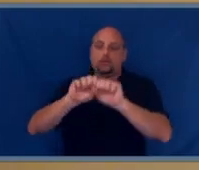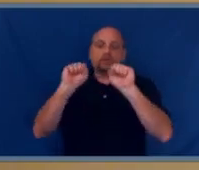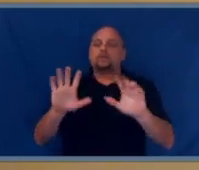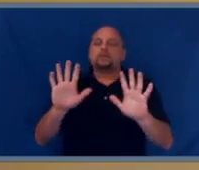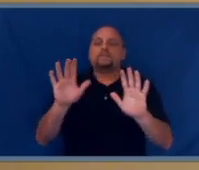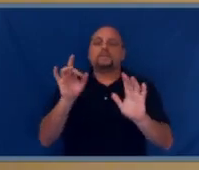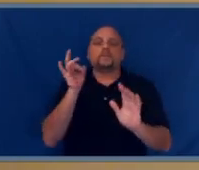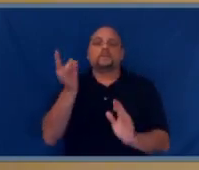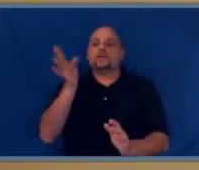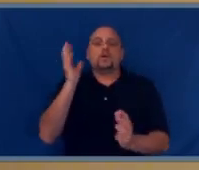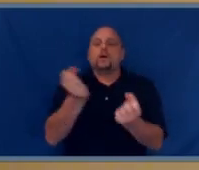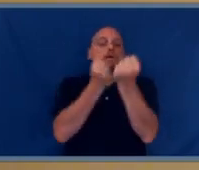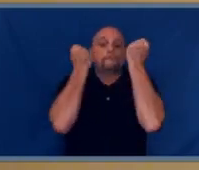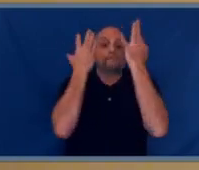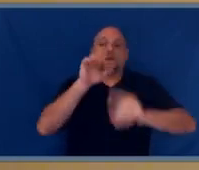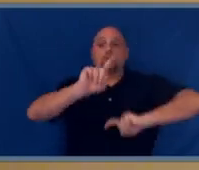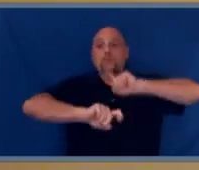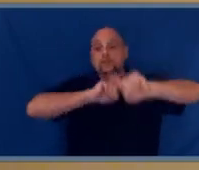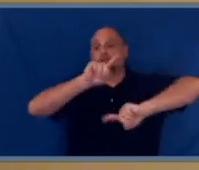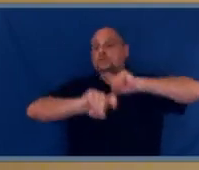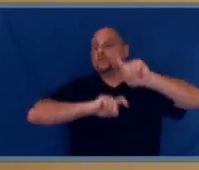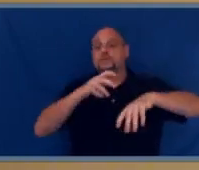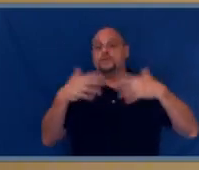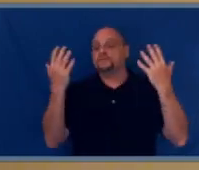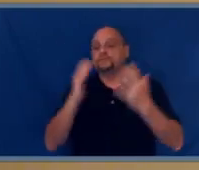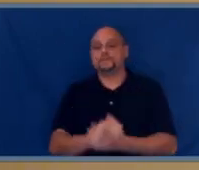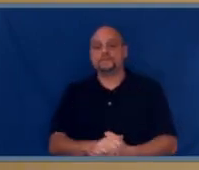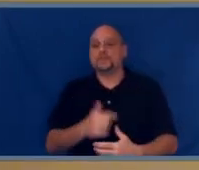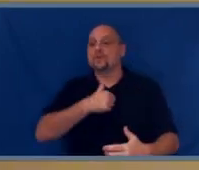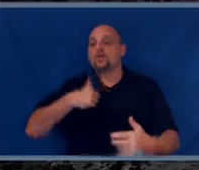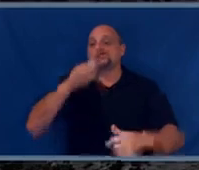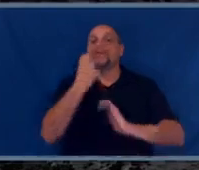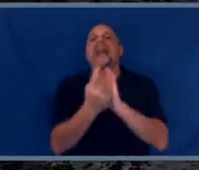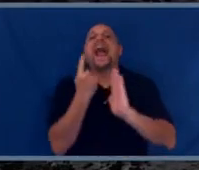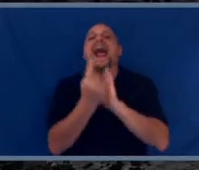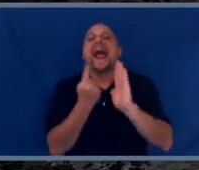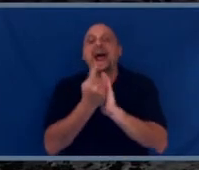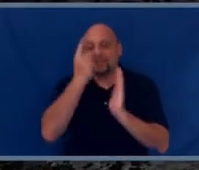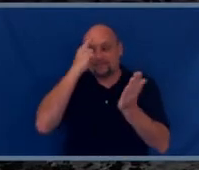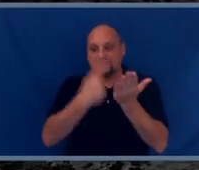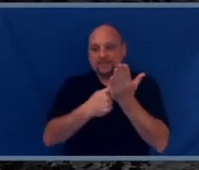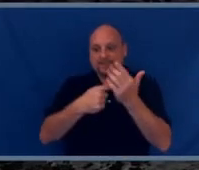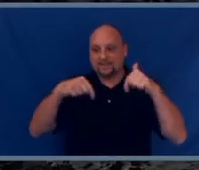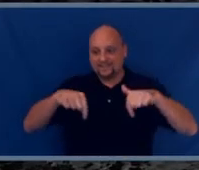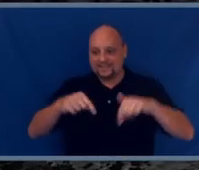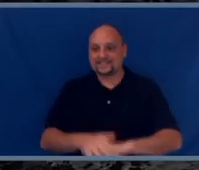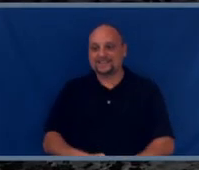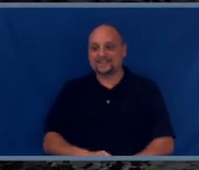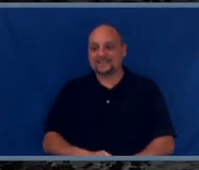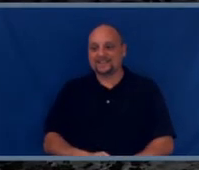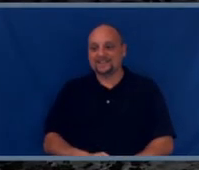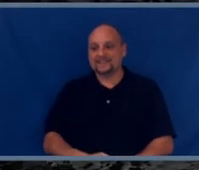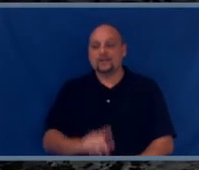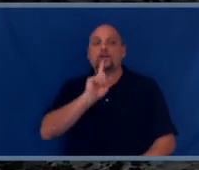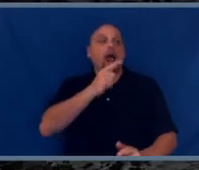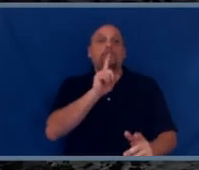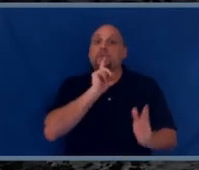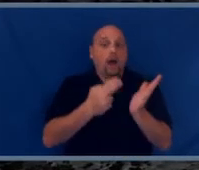SO MANY QUESTIONS, WE NEED HOURS TO DISCUSS IT. WE LITERALLY COULD DISCUSS IT